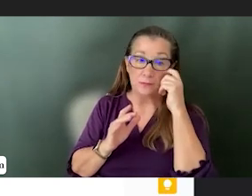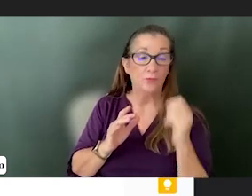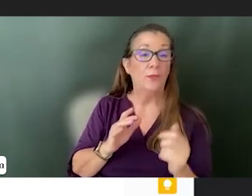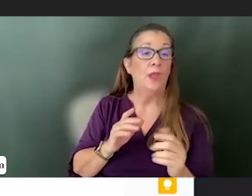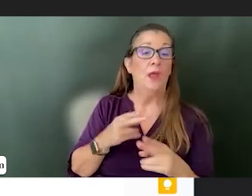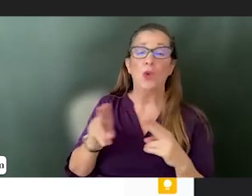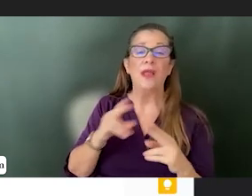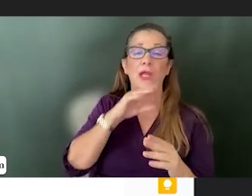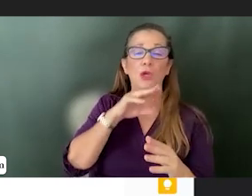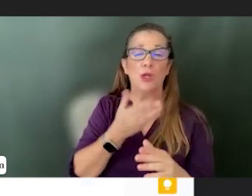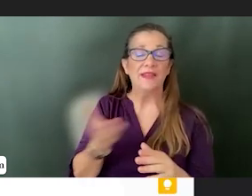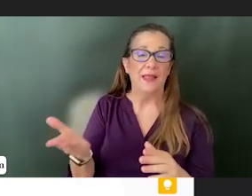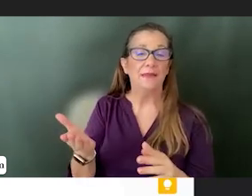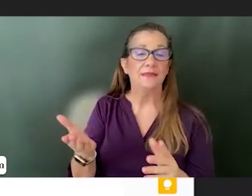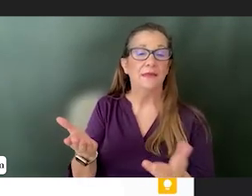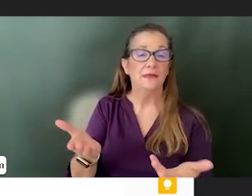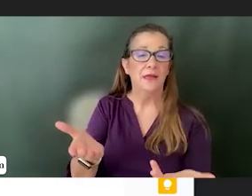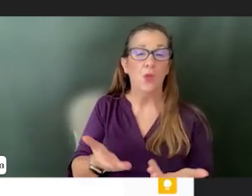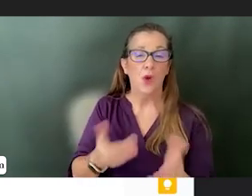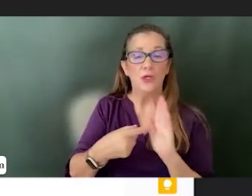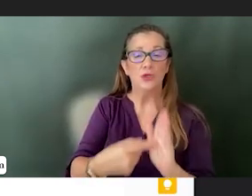I wanted to make sure you guys had screenshots of, um.